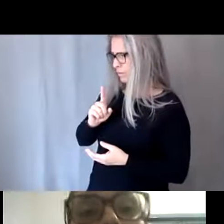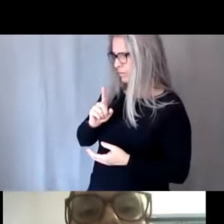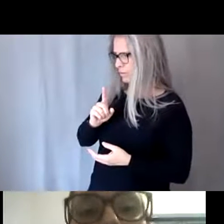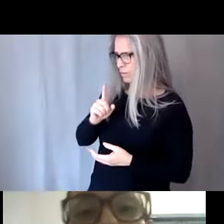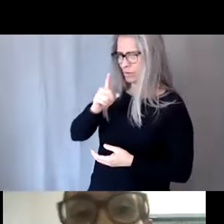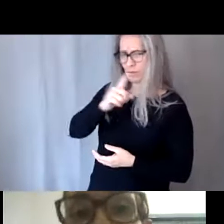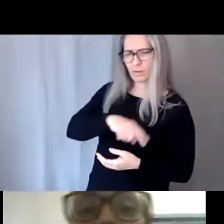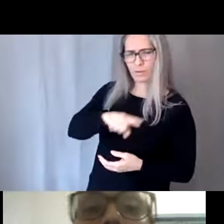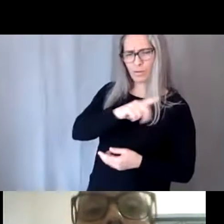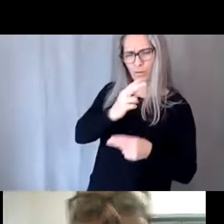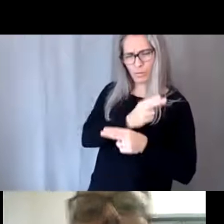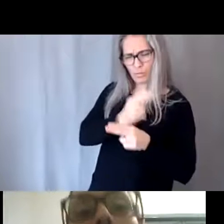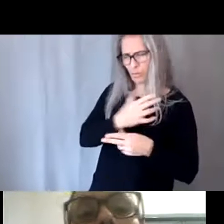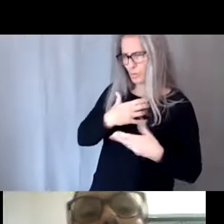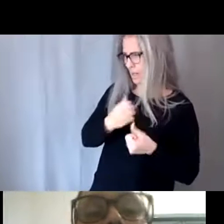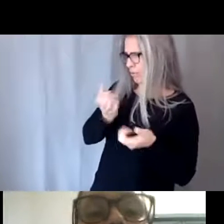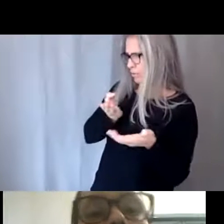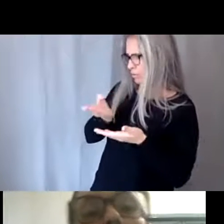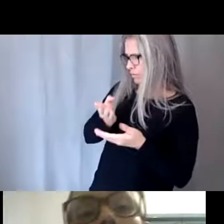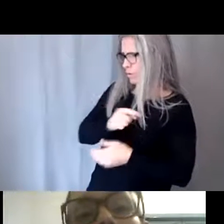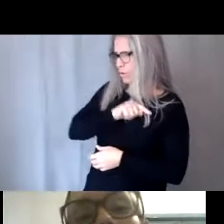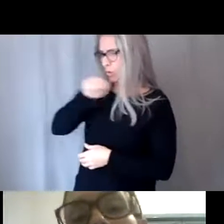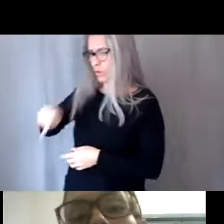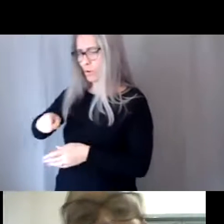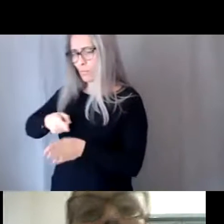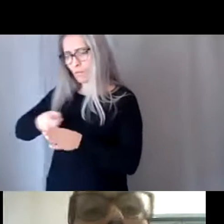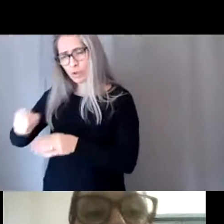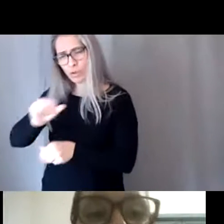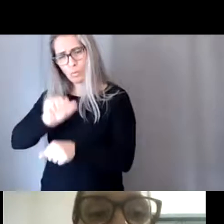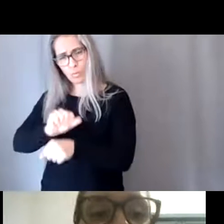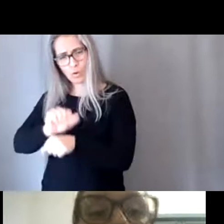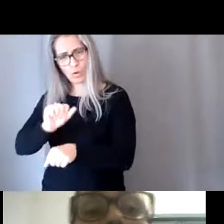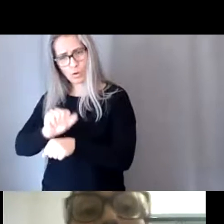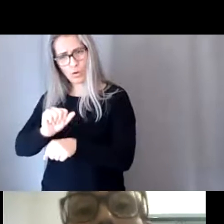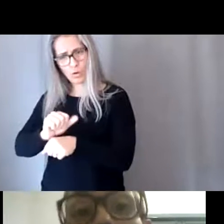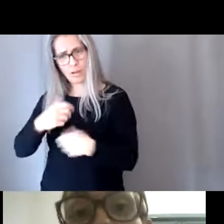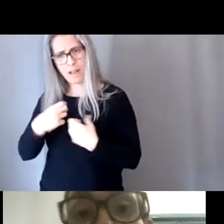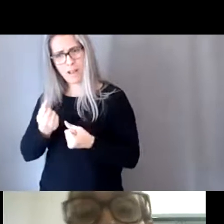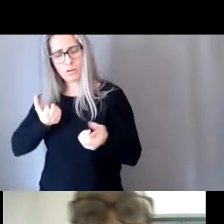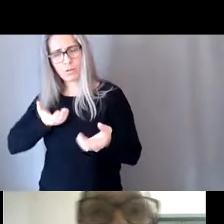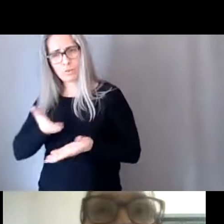for the professionals that work in those space and